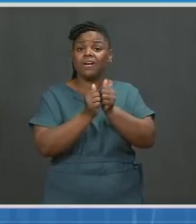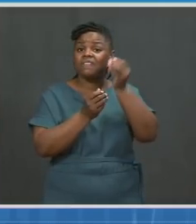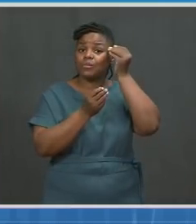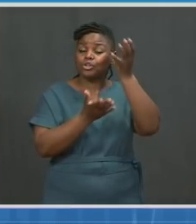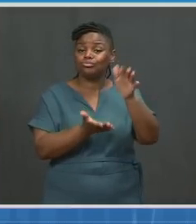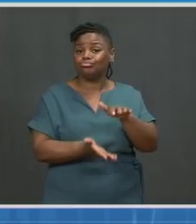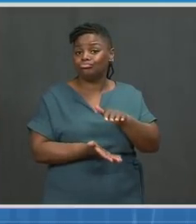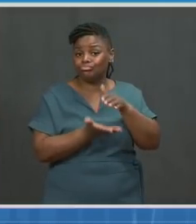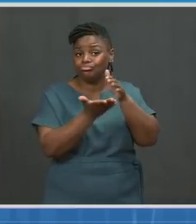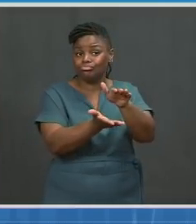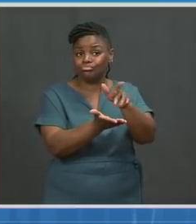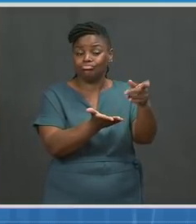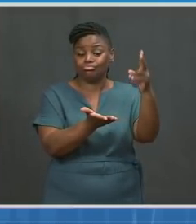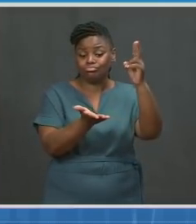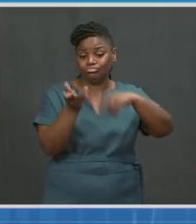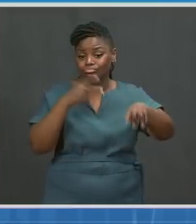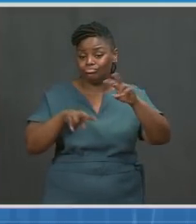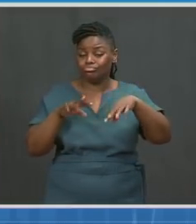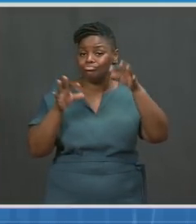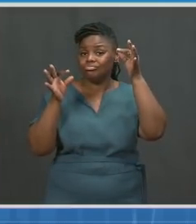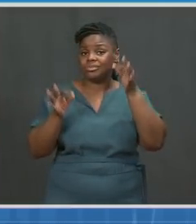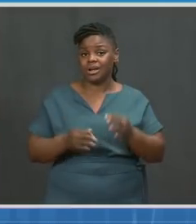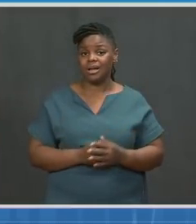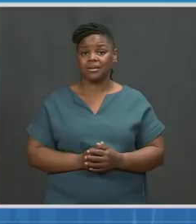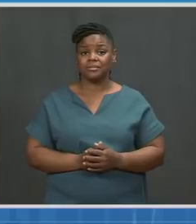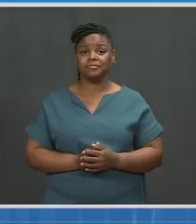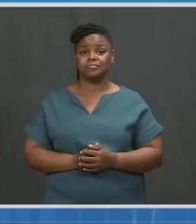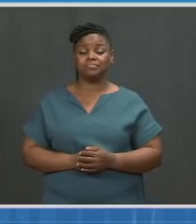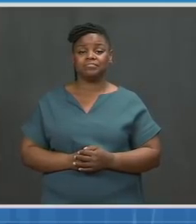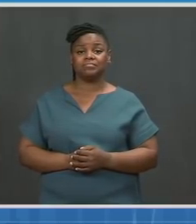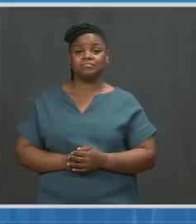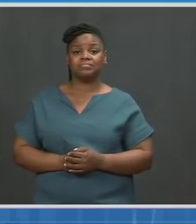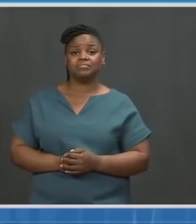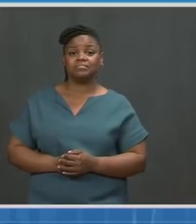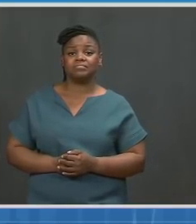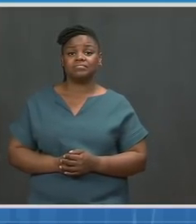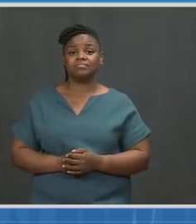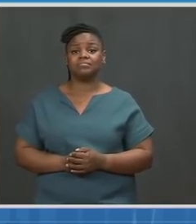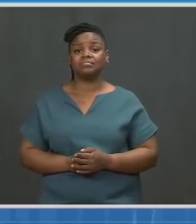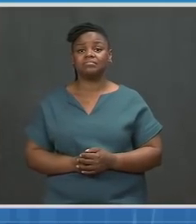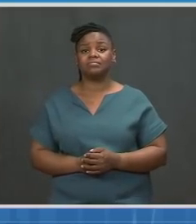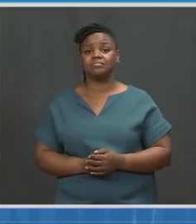Dr. Fauci, anything you want to add about the development of these vaccines over the last couple decades?